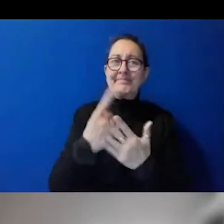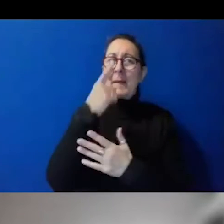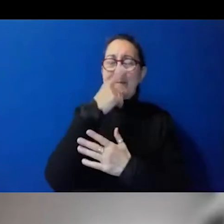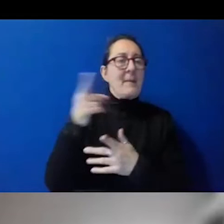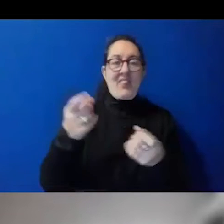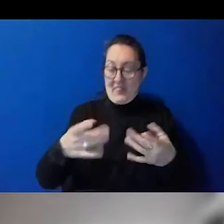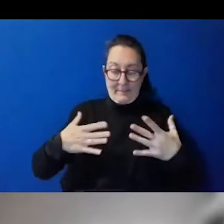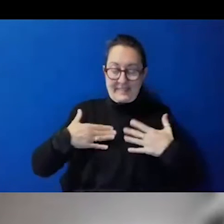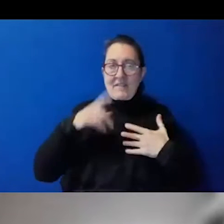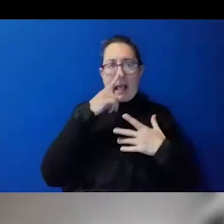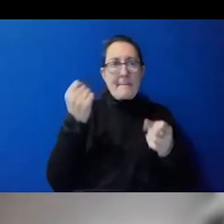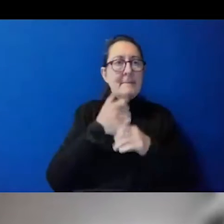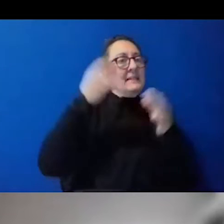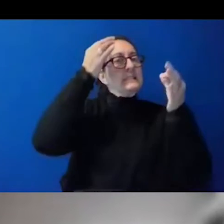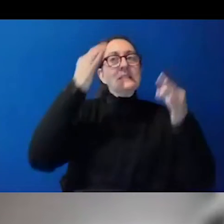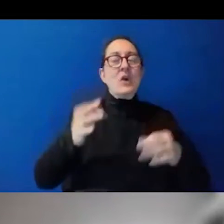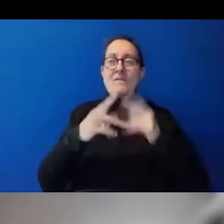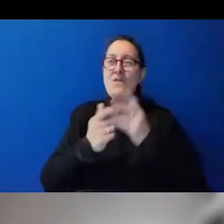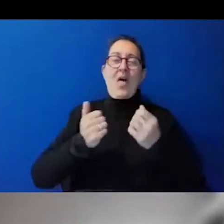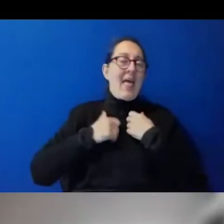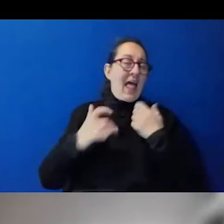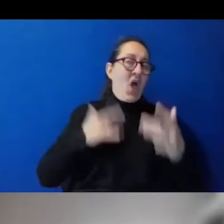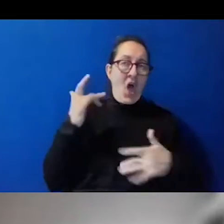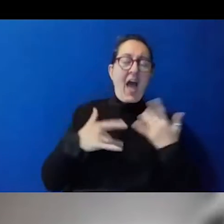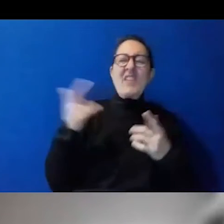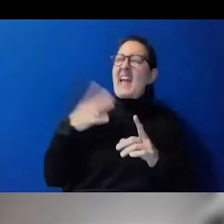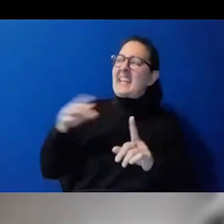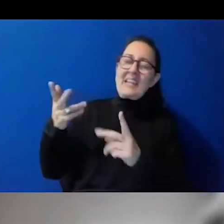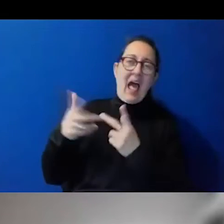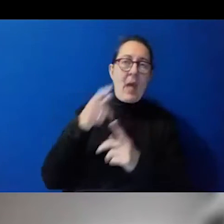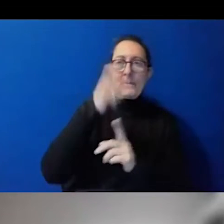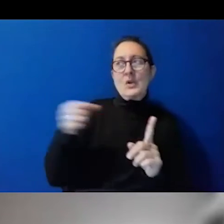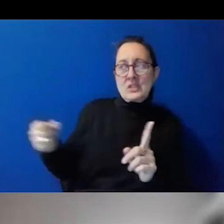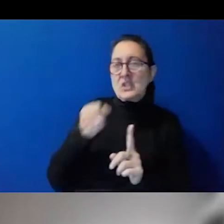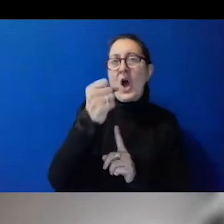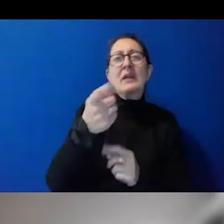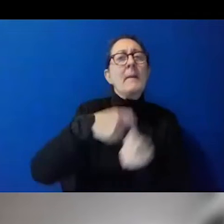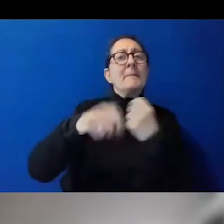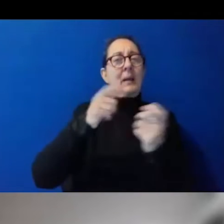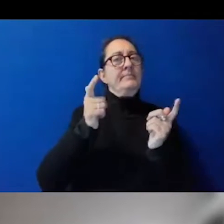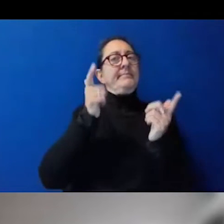um and require somebody to be appointed as either a guardian um to decide where they can leave and